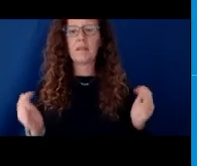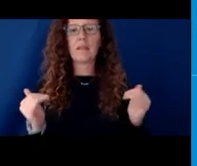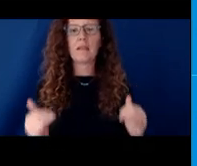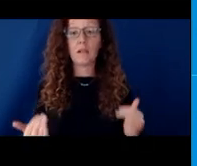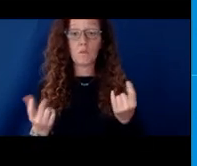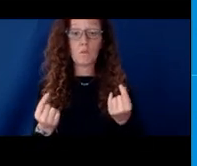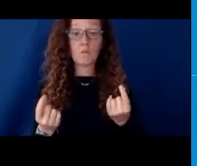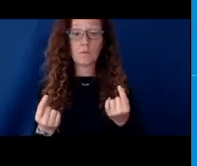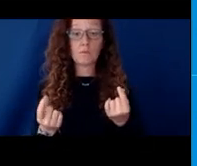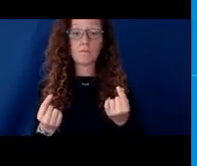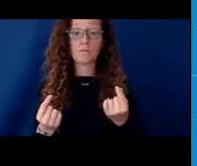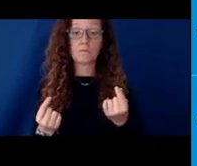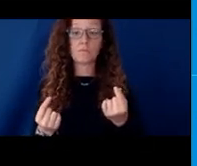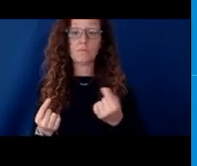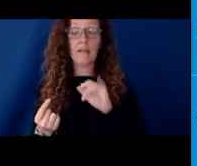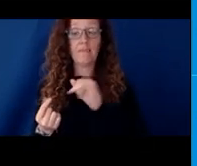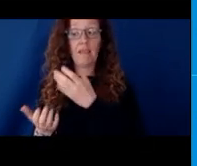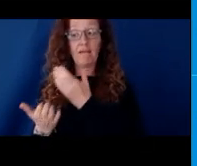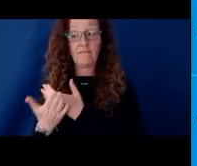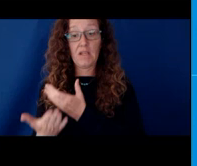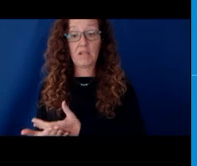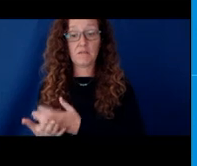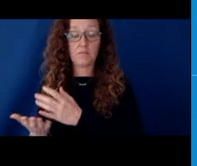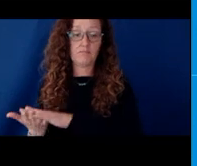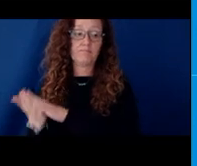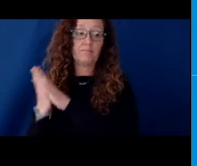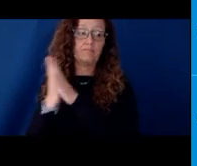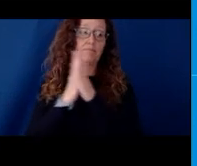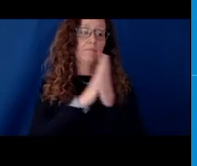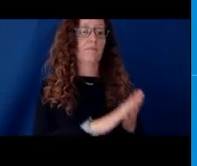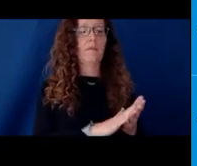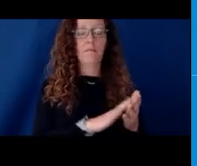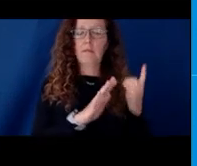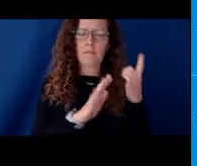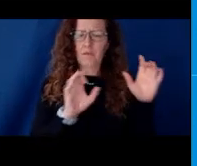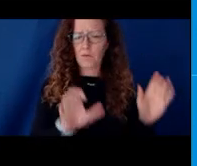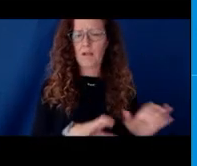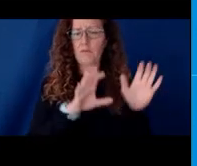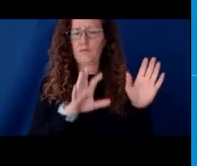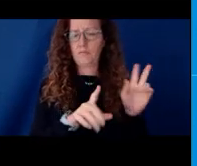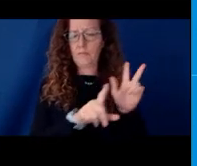epidemiologic evidence into an actionable measure that could be used for understanding mortality